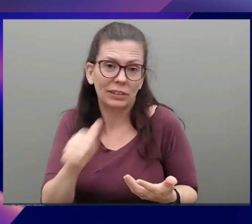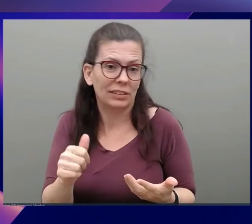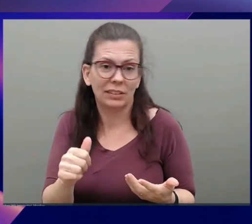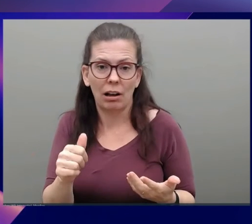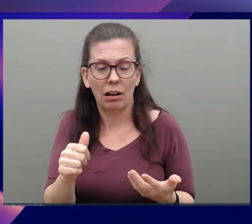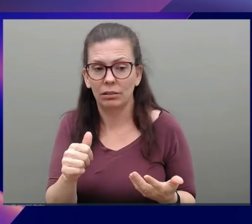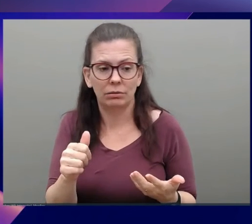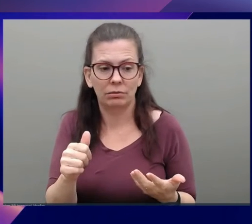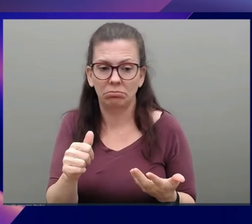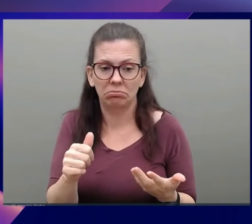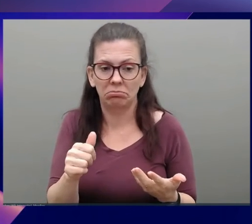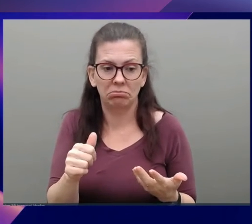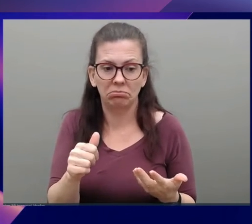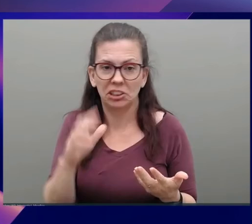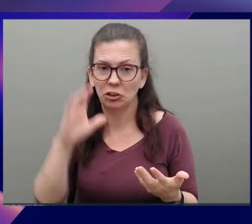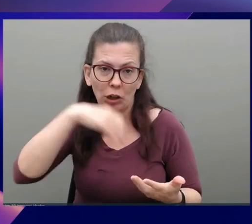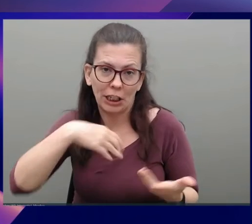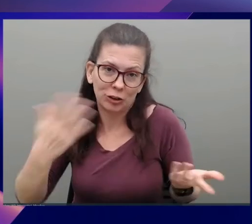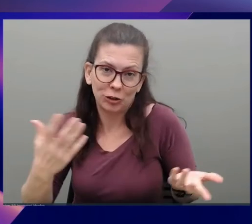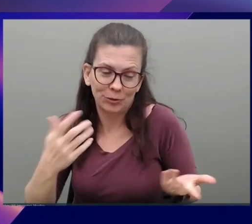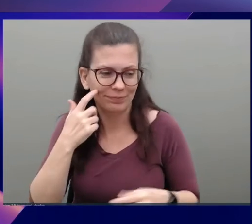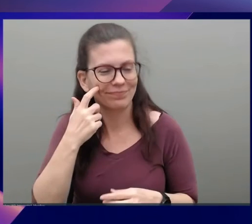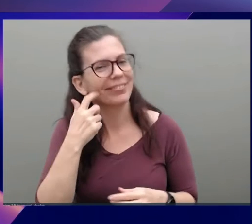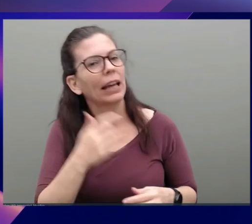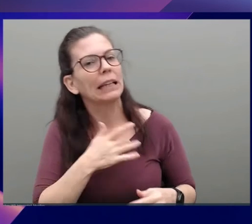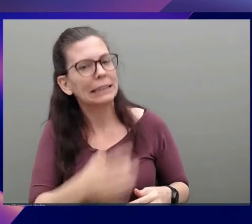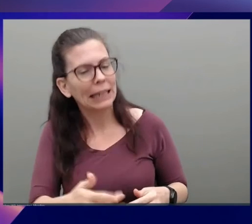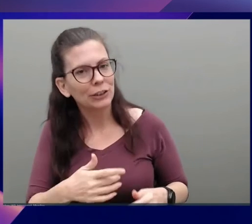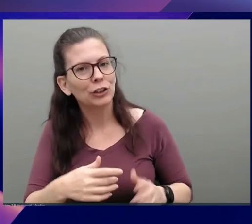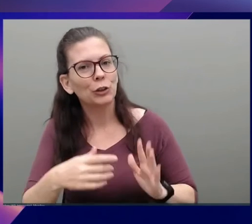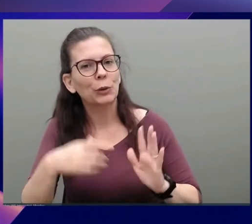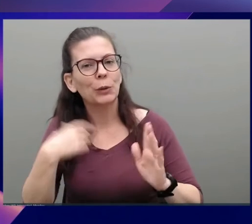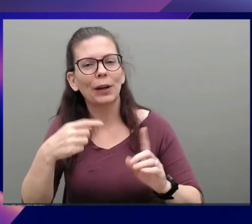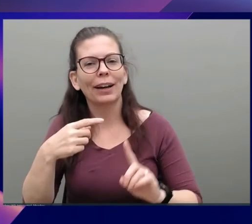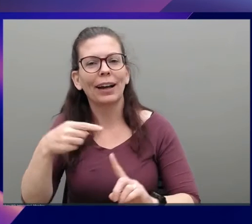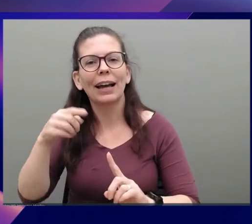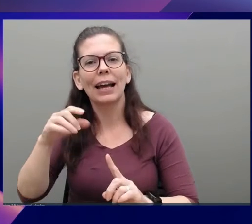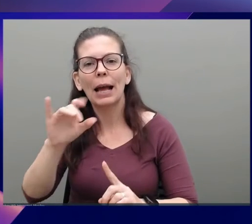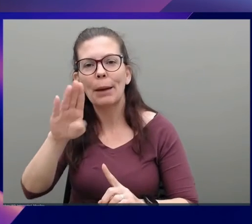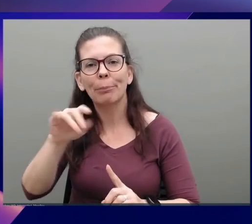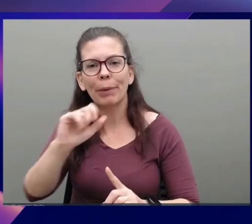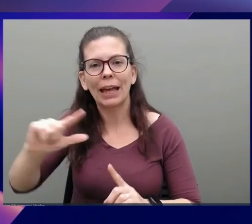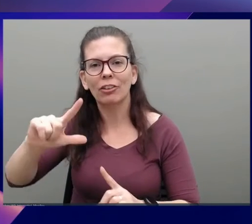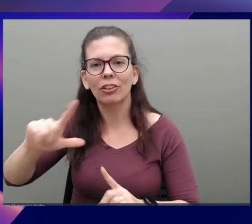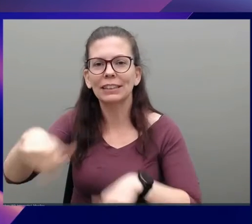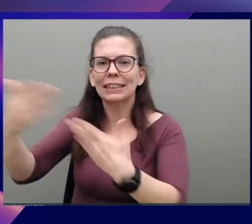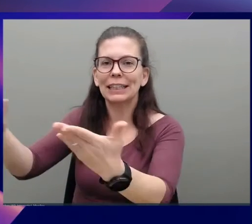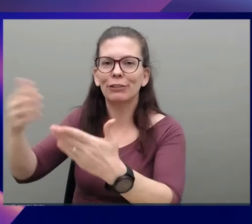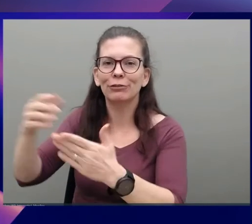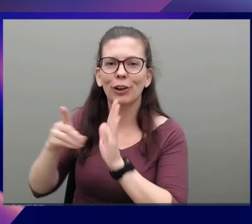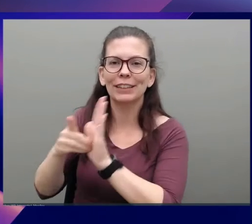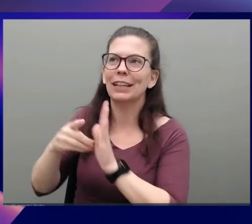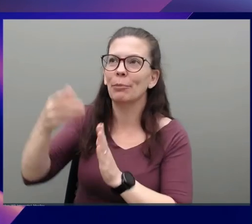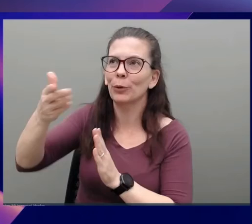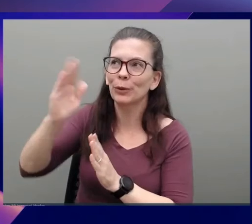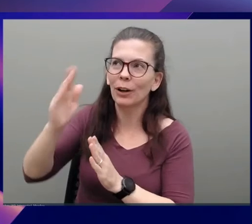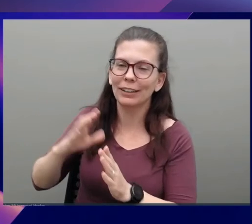This isn't so strange. Usually I sacrifice a bagel to the demo gods in the morning, and then I'm fine, but today, didn't quite work out.